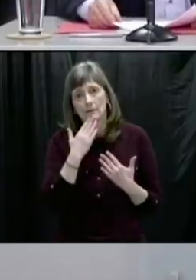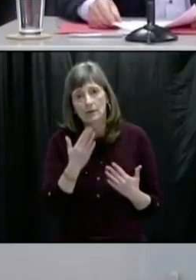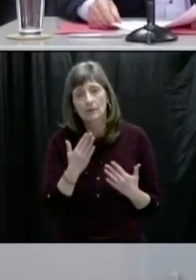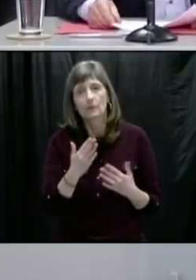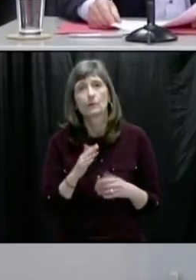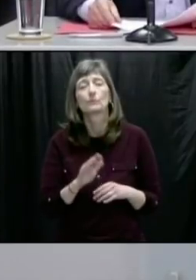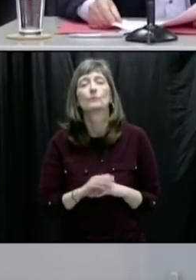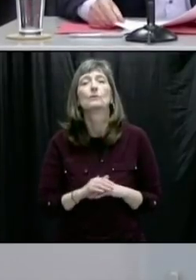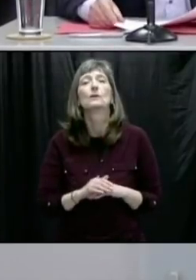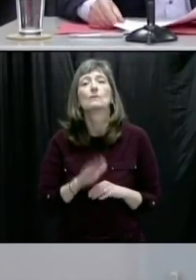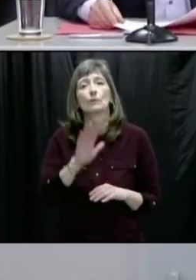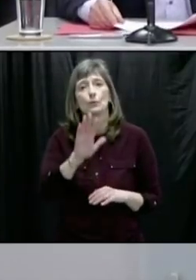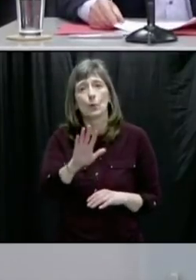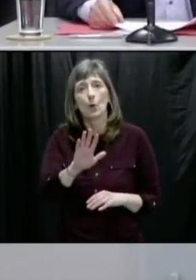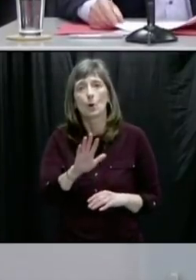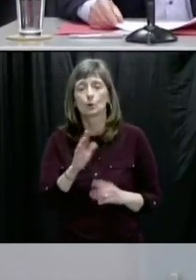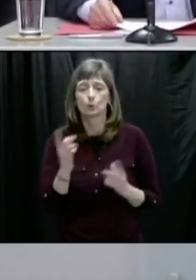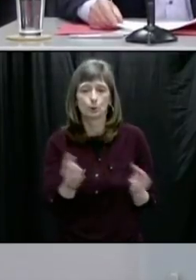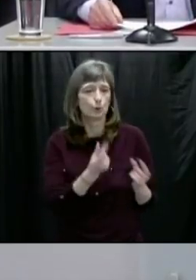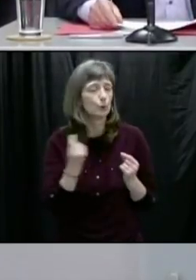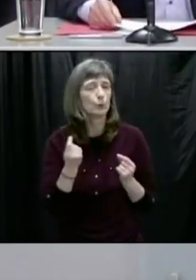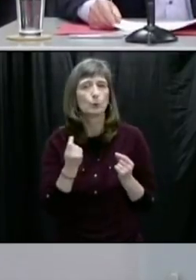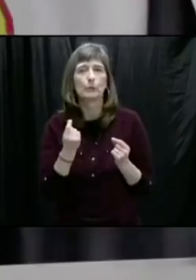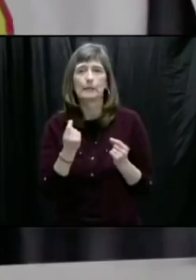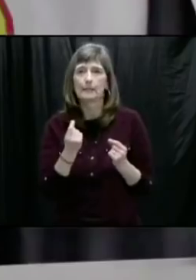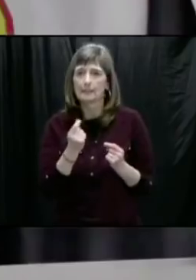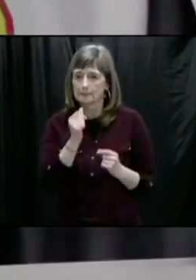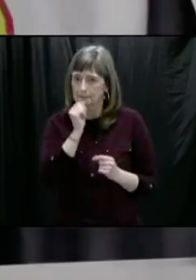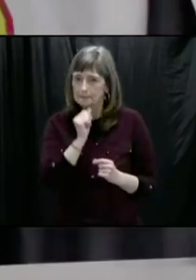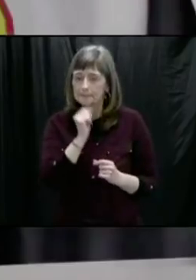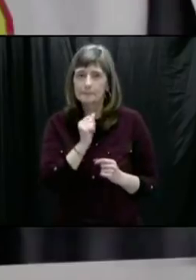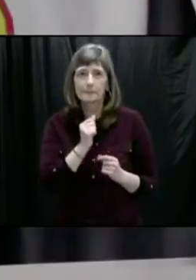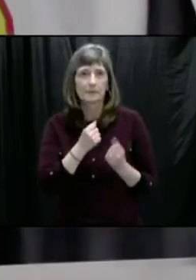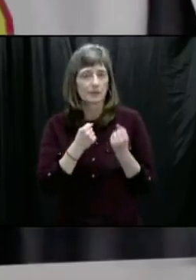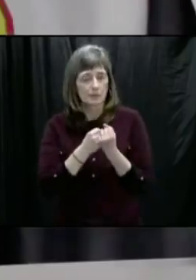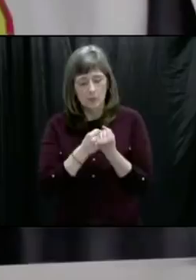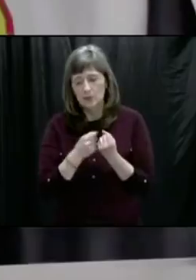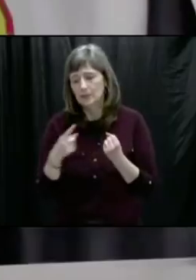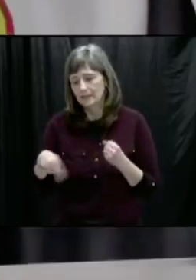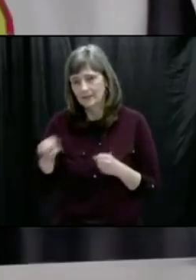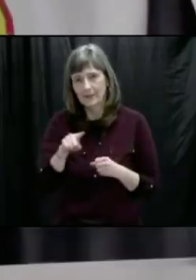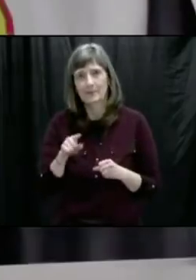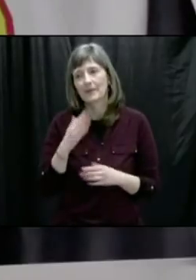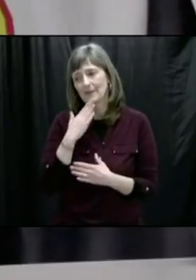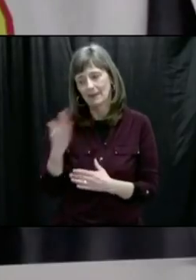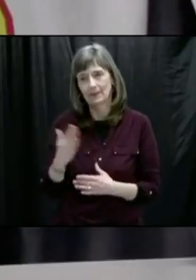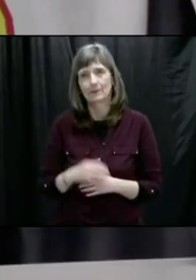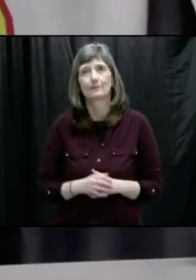OPPORTUNITY TO THANK YOU FOR YOUR OWN PERSONAL SACRIFICES AND